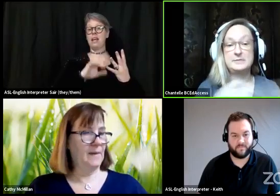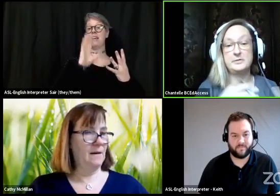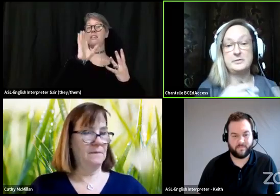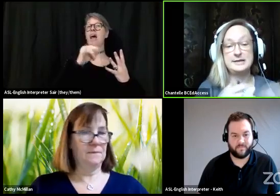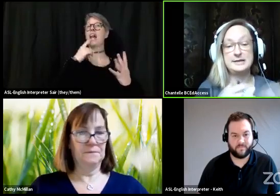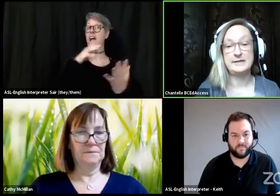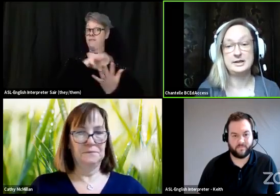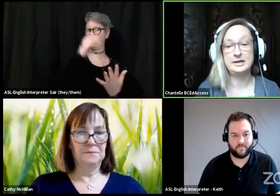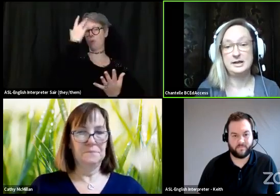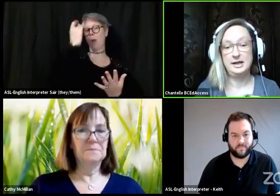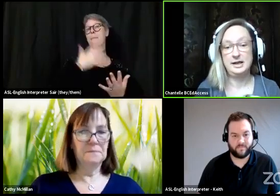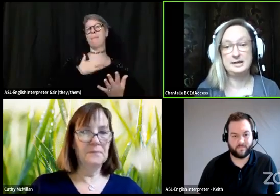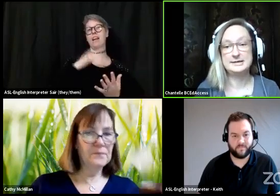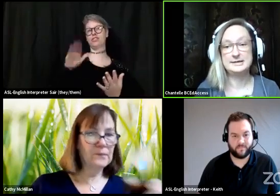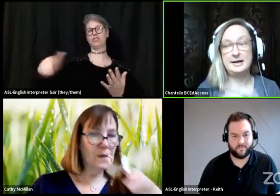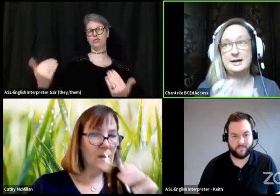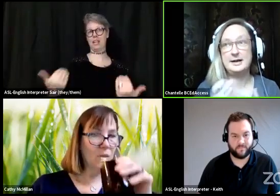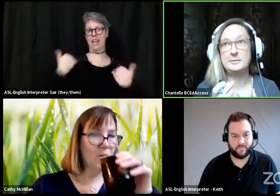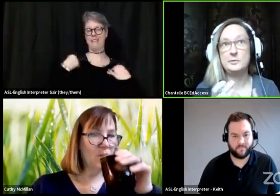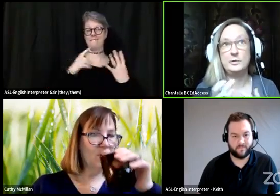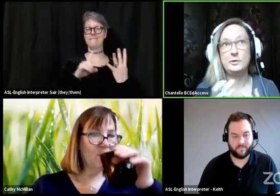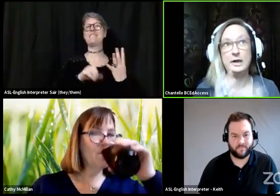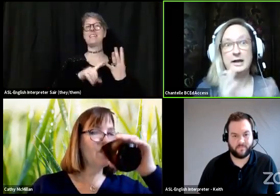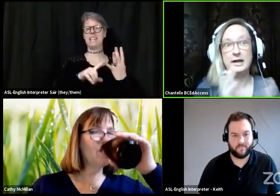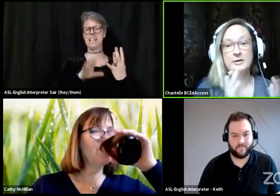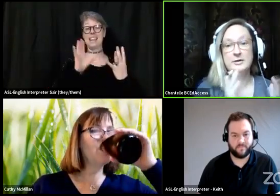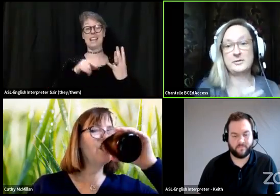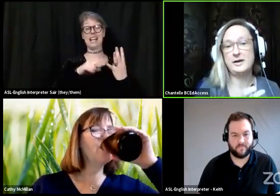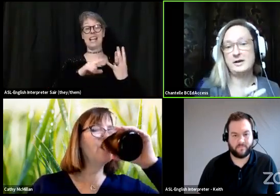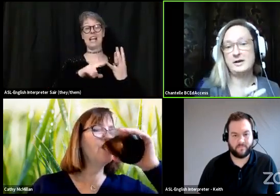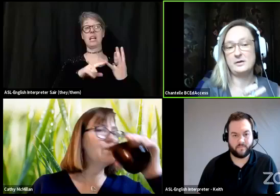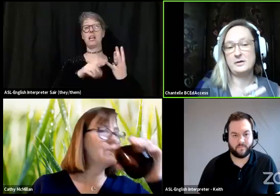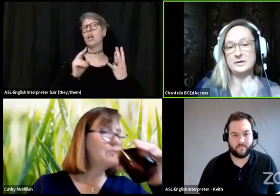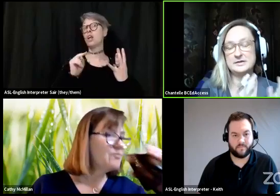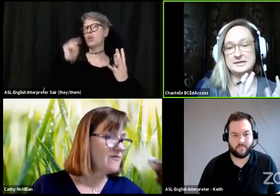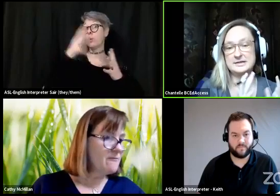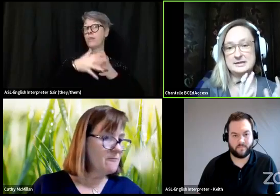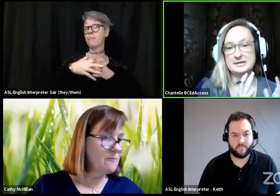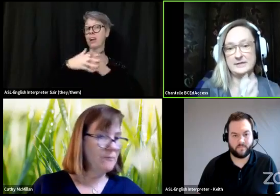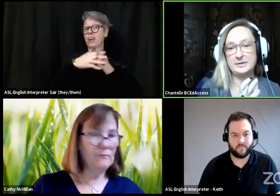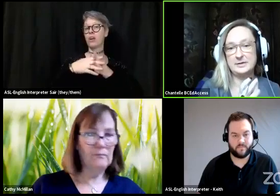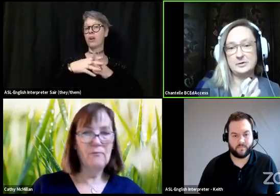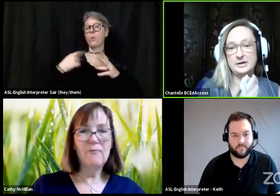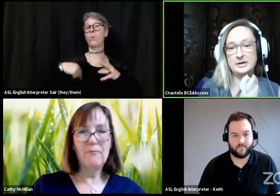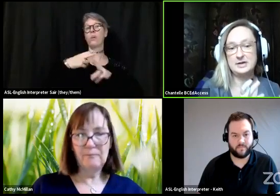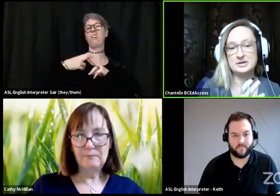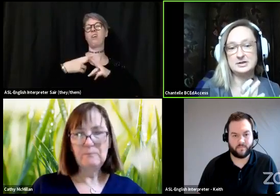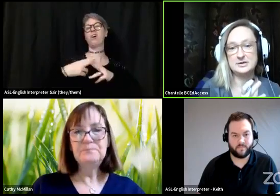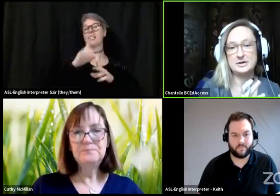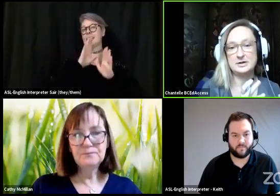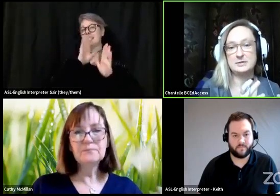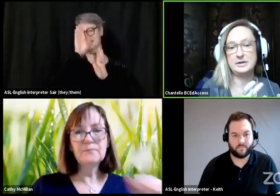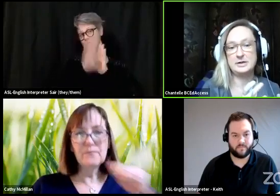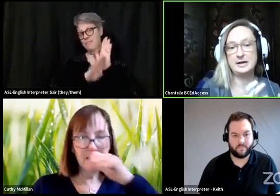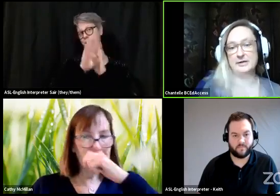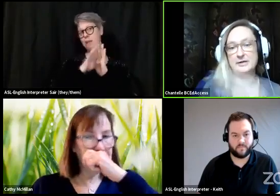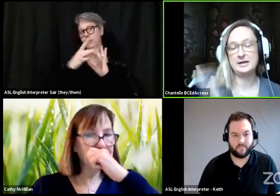what I've learned what I've learned, because both my kids have it is my kids have it is. s in north America we s in north America we use just development of coordination